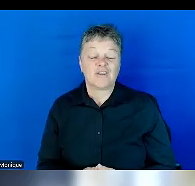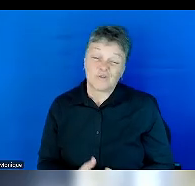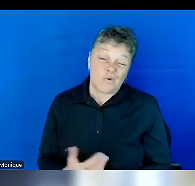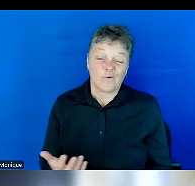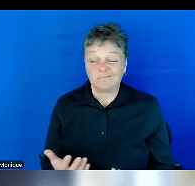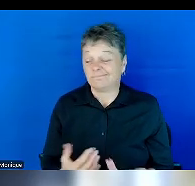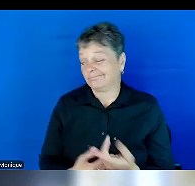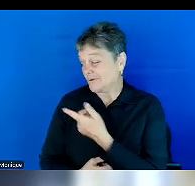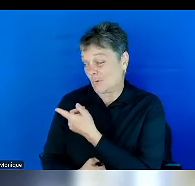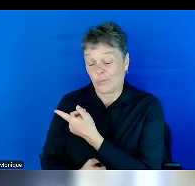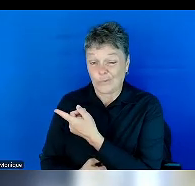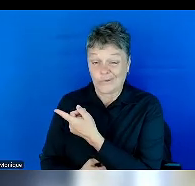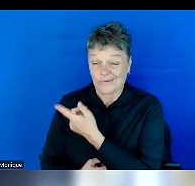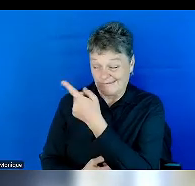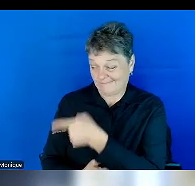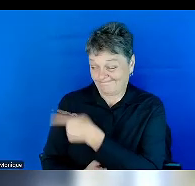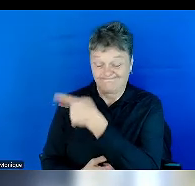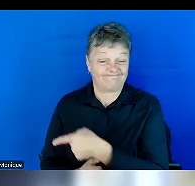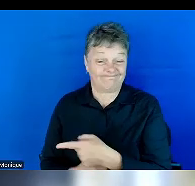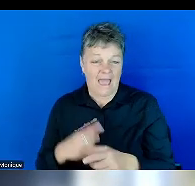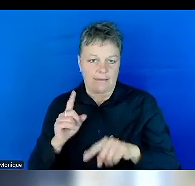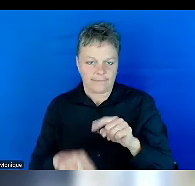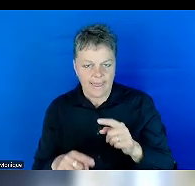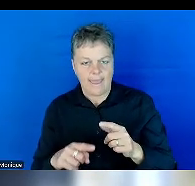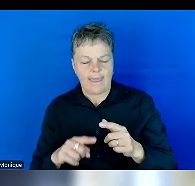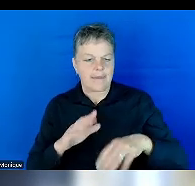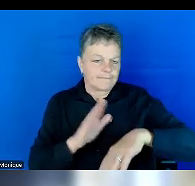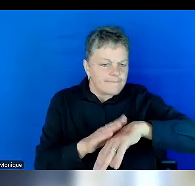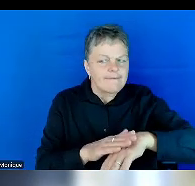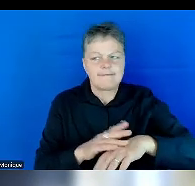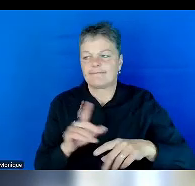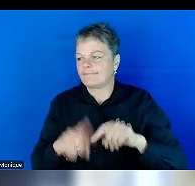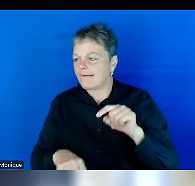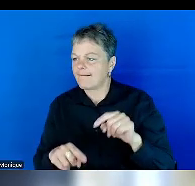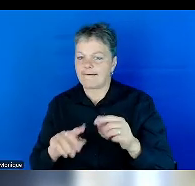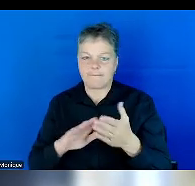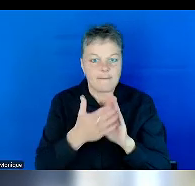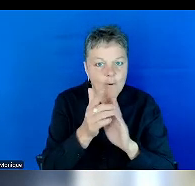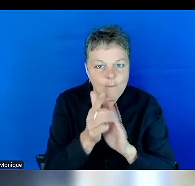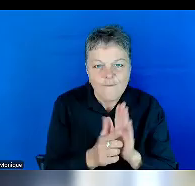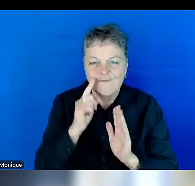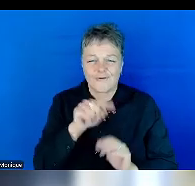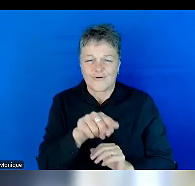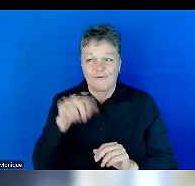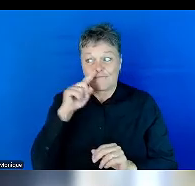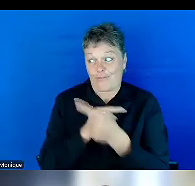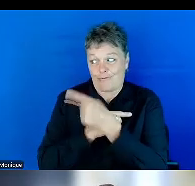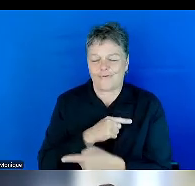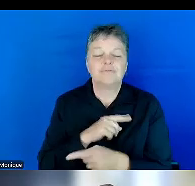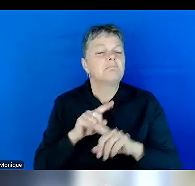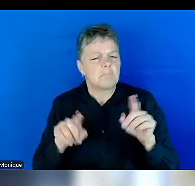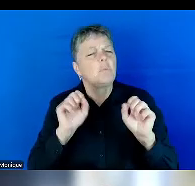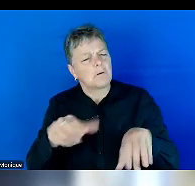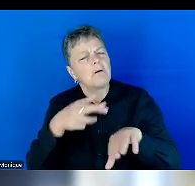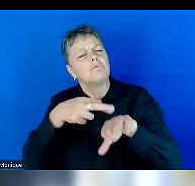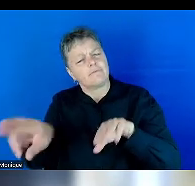help you with, we could still refer you to someone that that may be able to help you with instead.